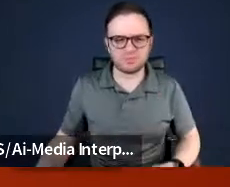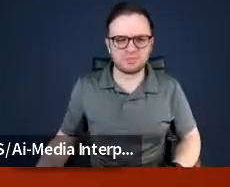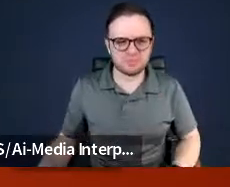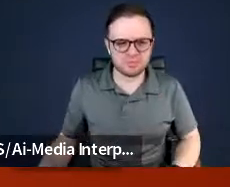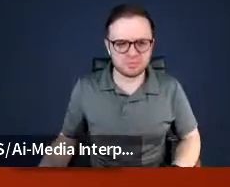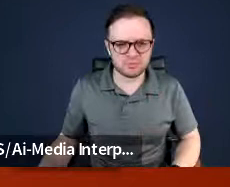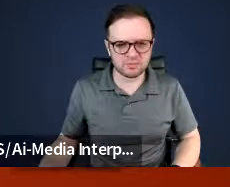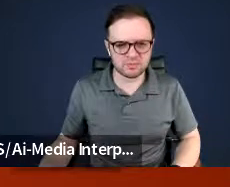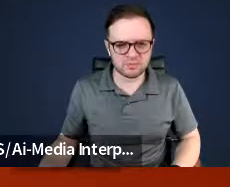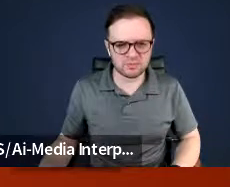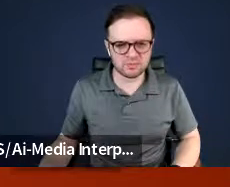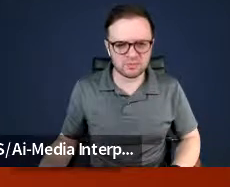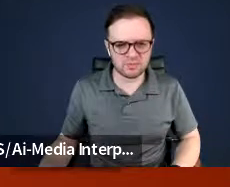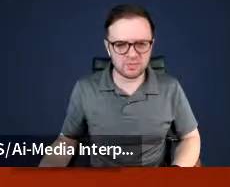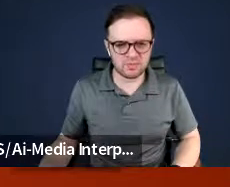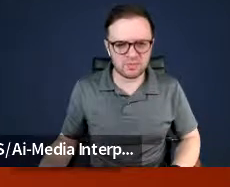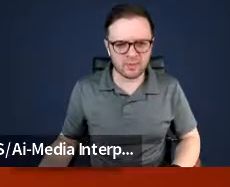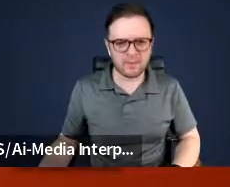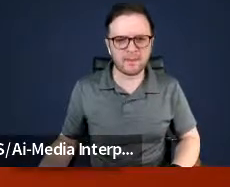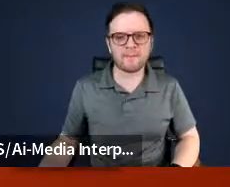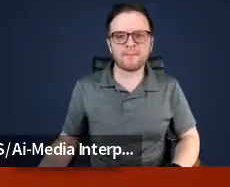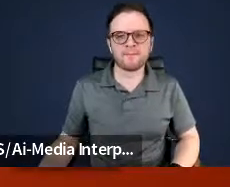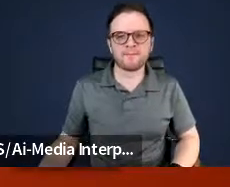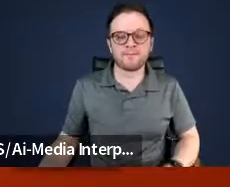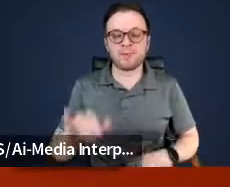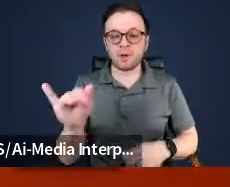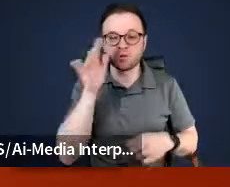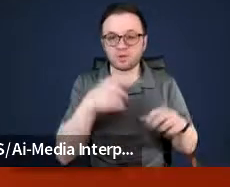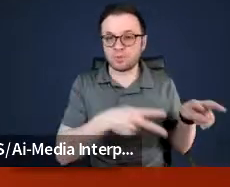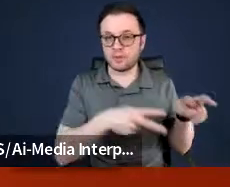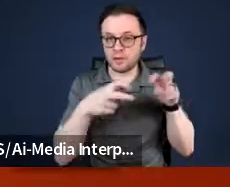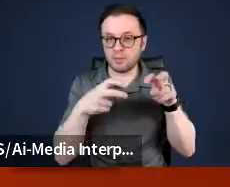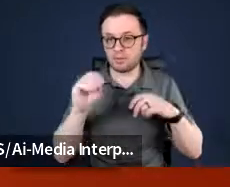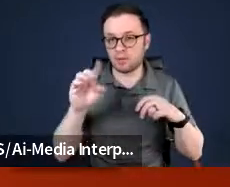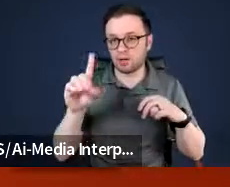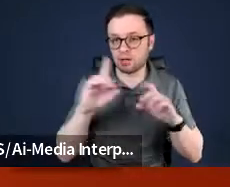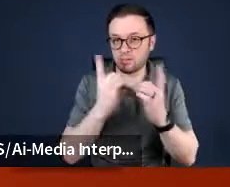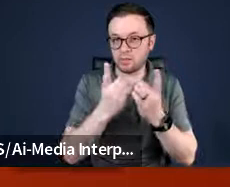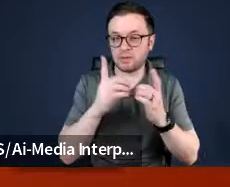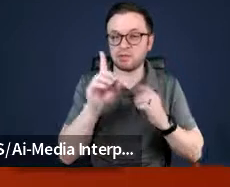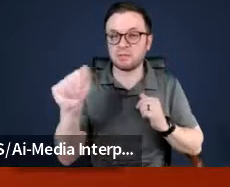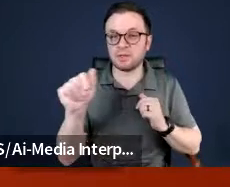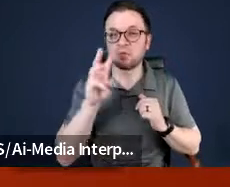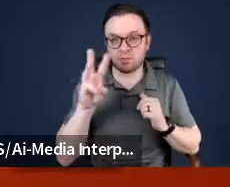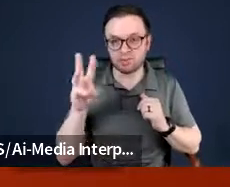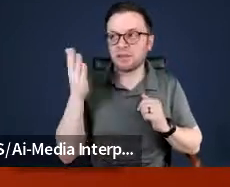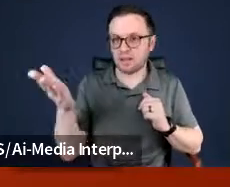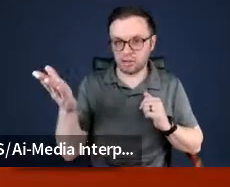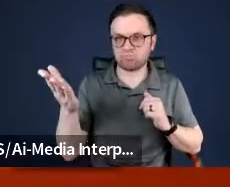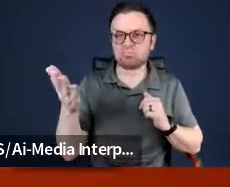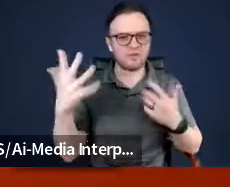Some things to think about and these are good things to note down for sure. We are going to provide everybody a